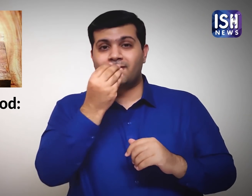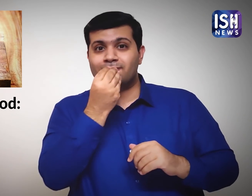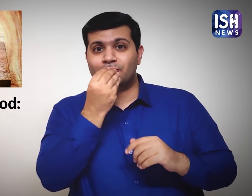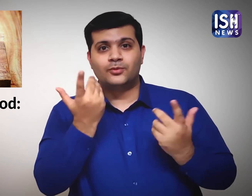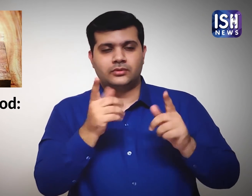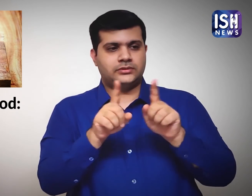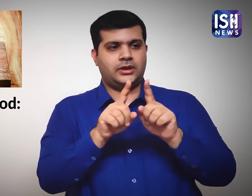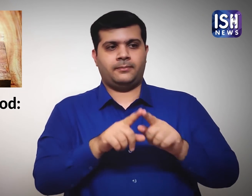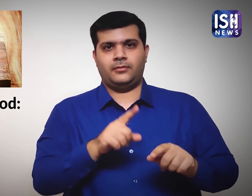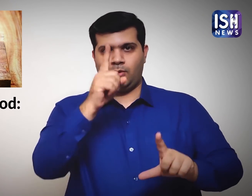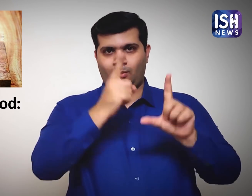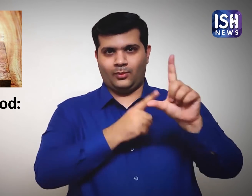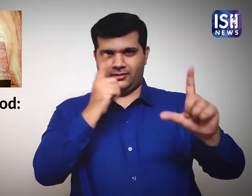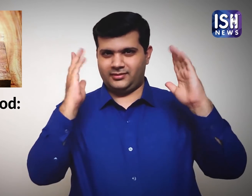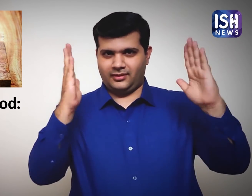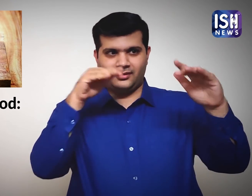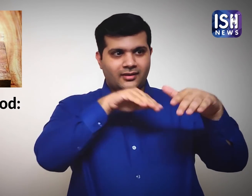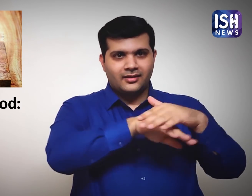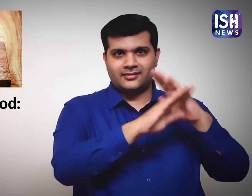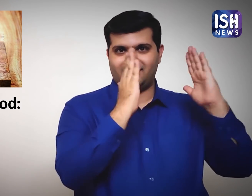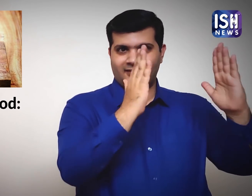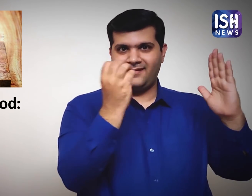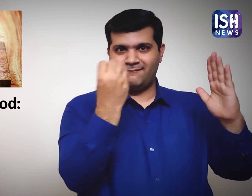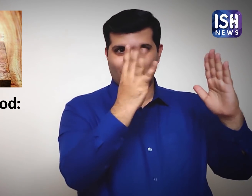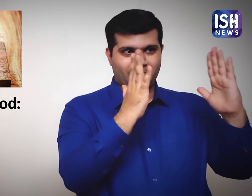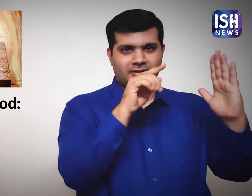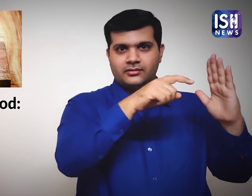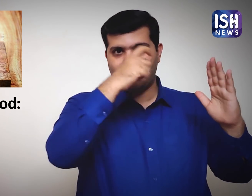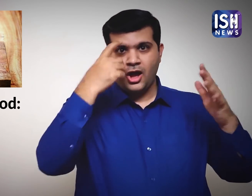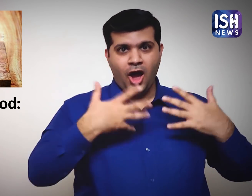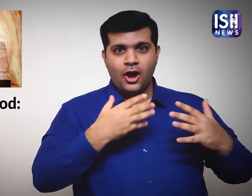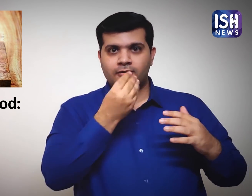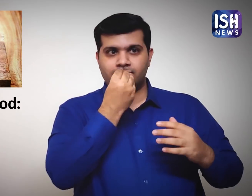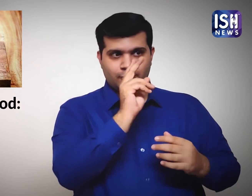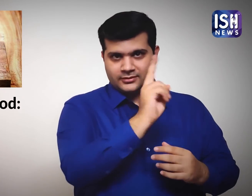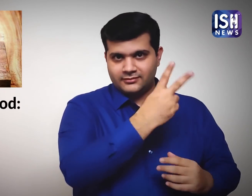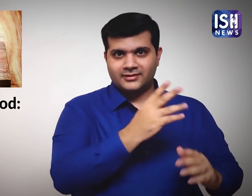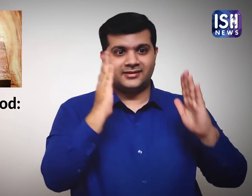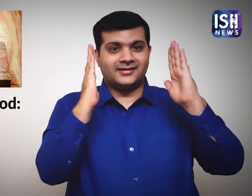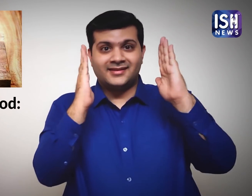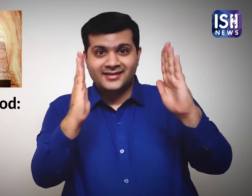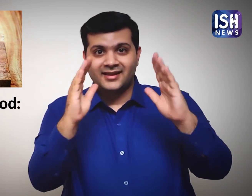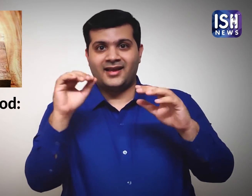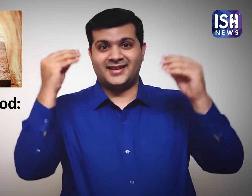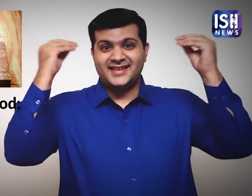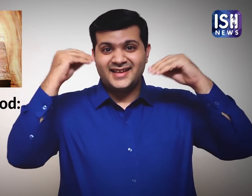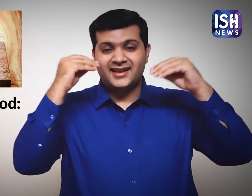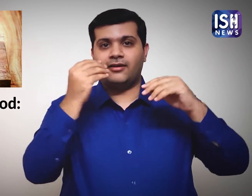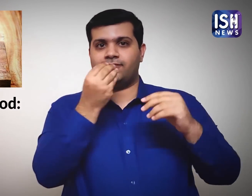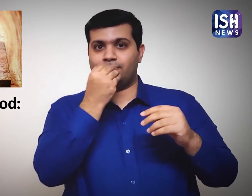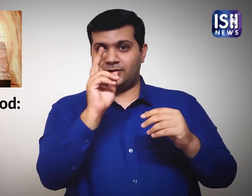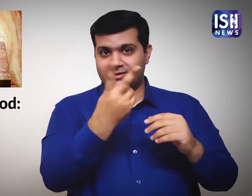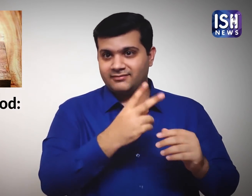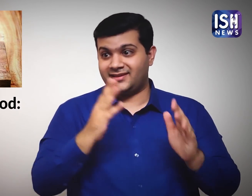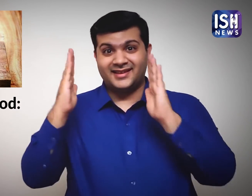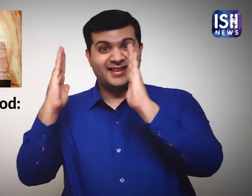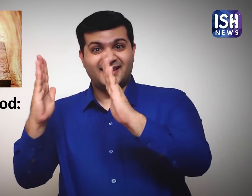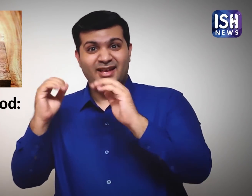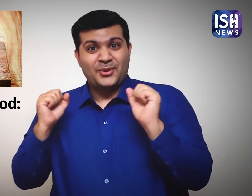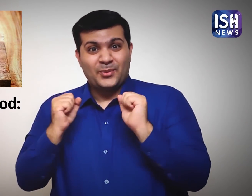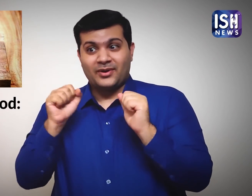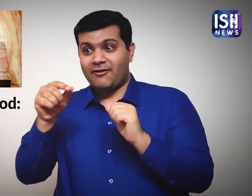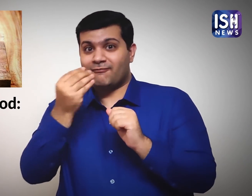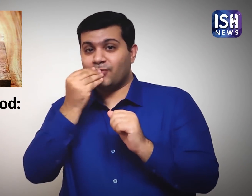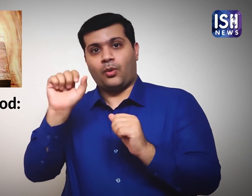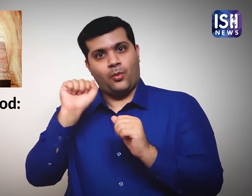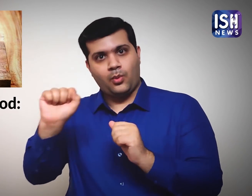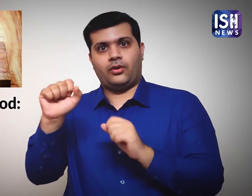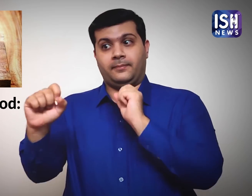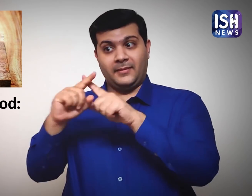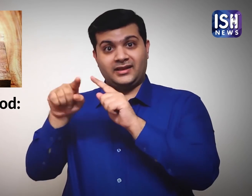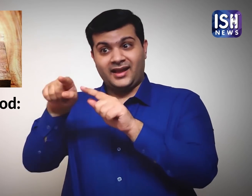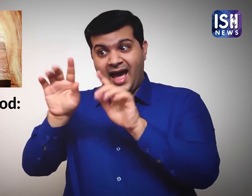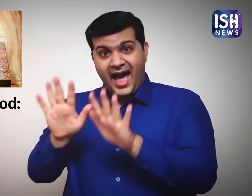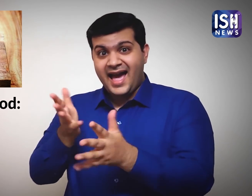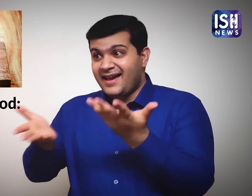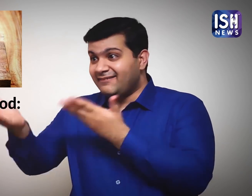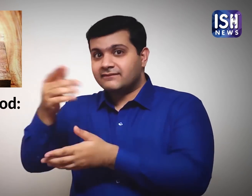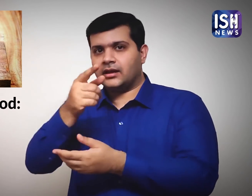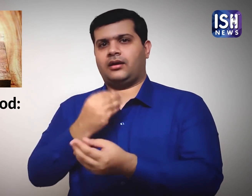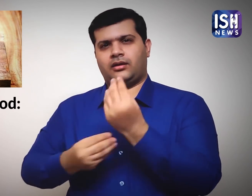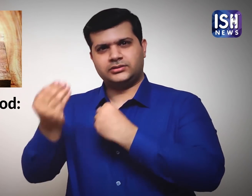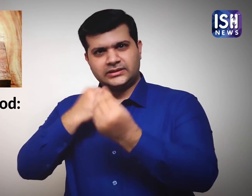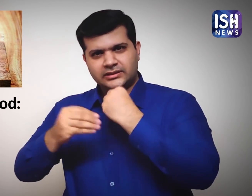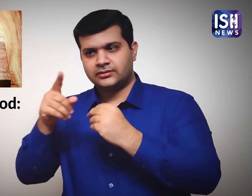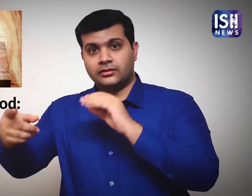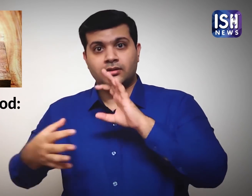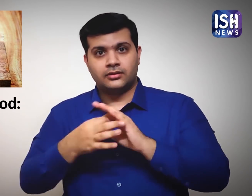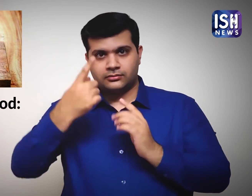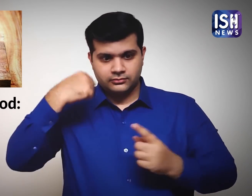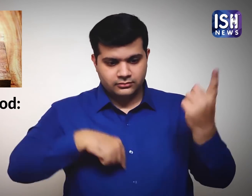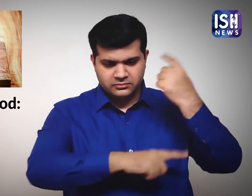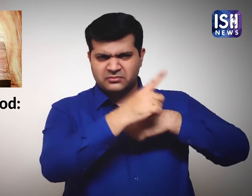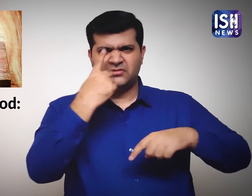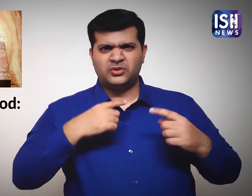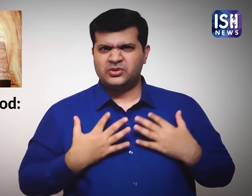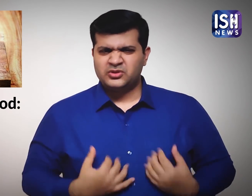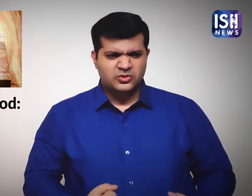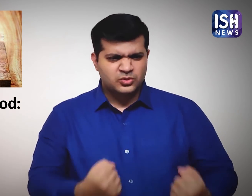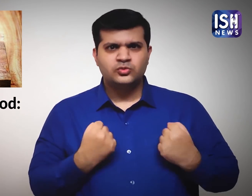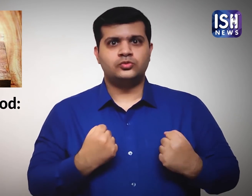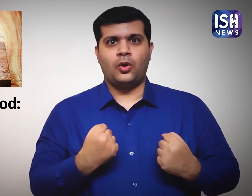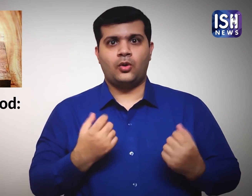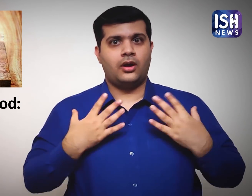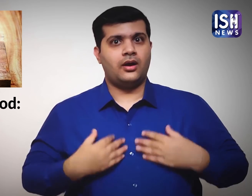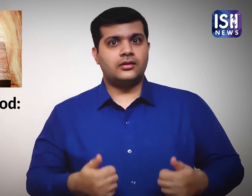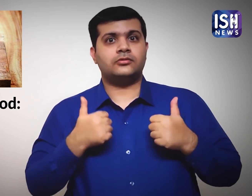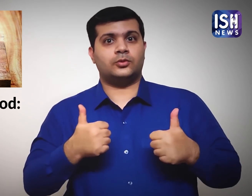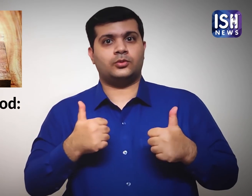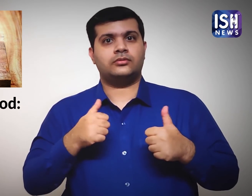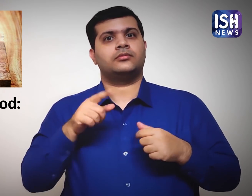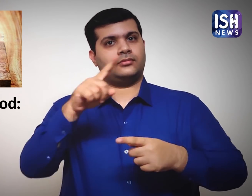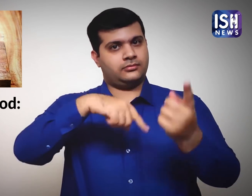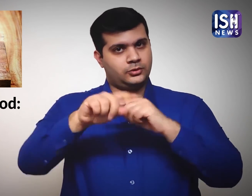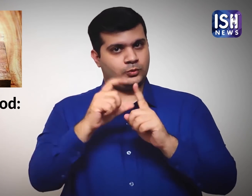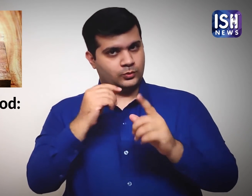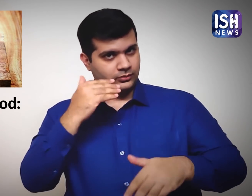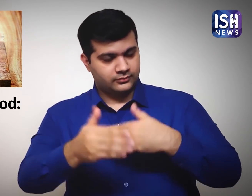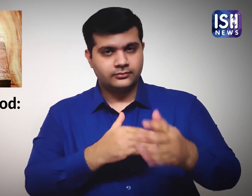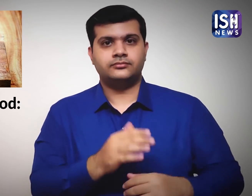Seasonal foods should be included in the diet for the body’s immunity to remain strong.